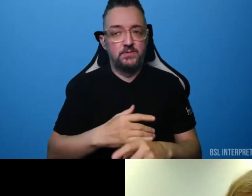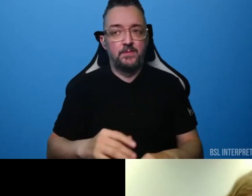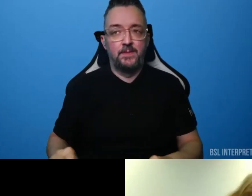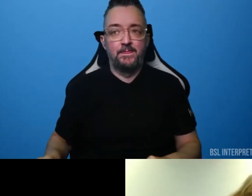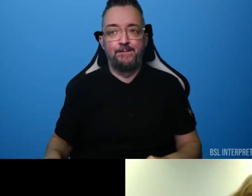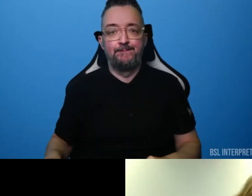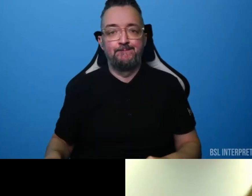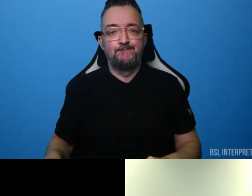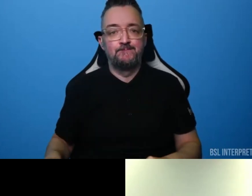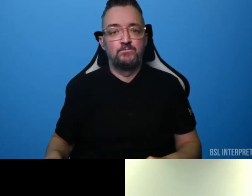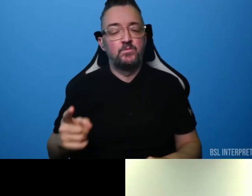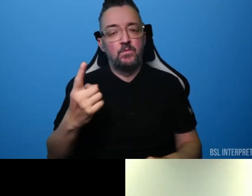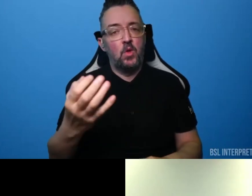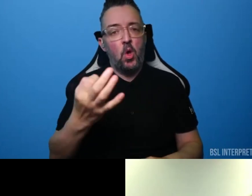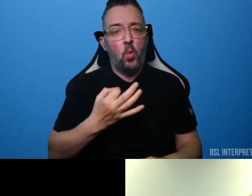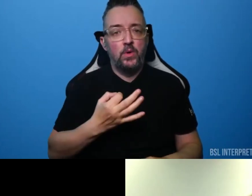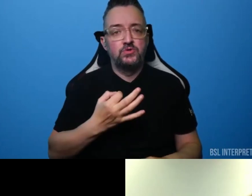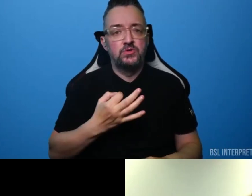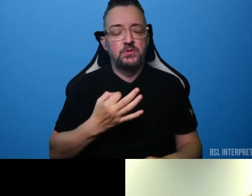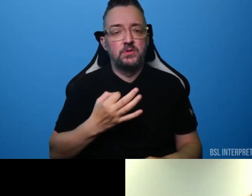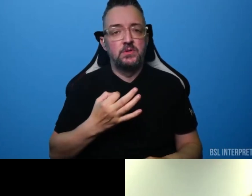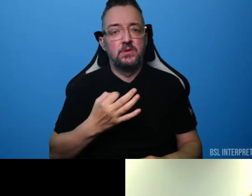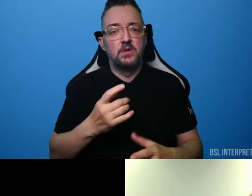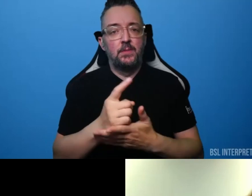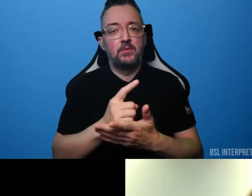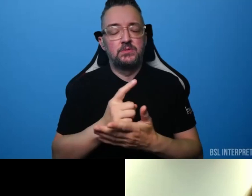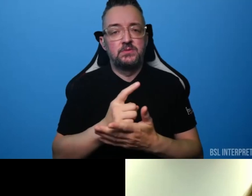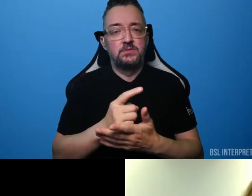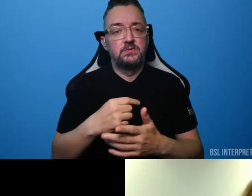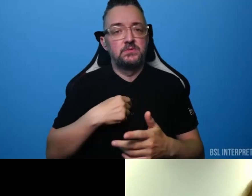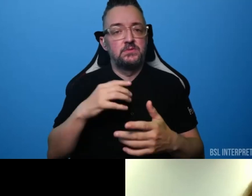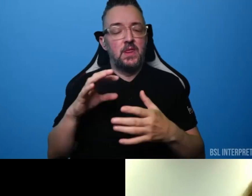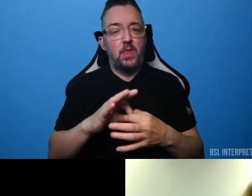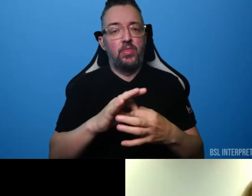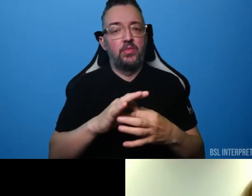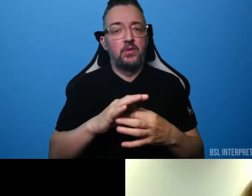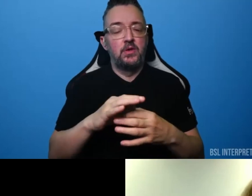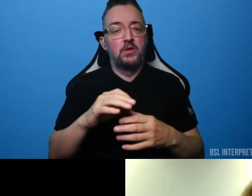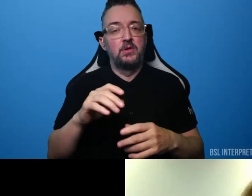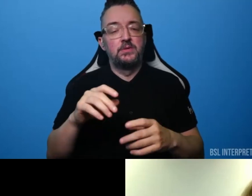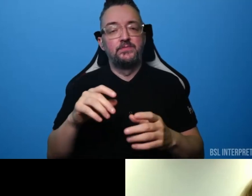We've had a question in just about where we're at with our Transnational Scotland Project